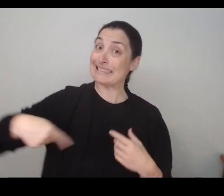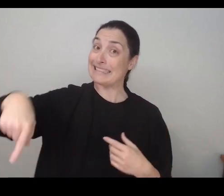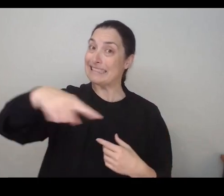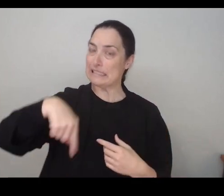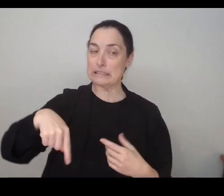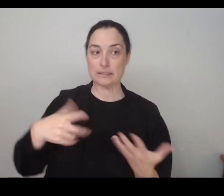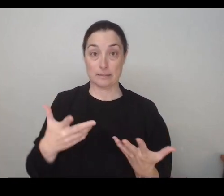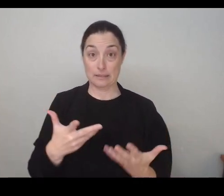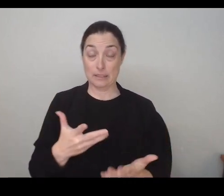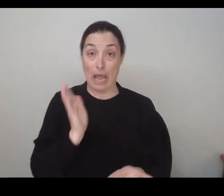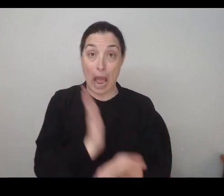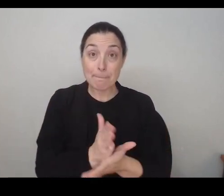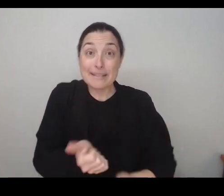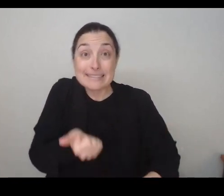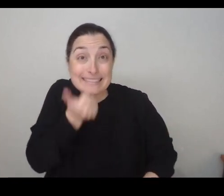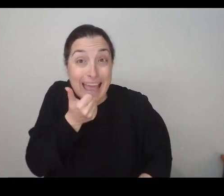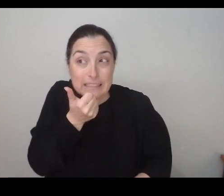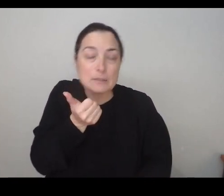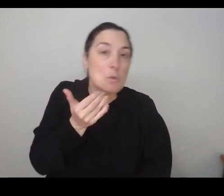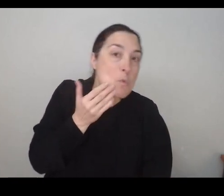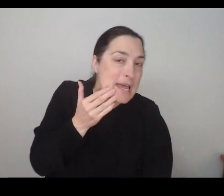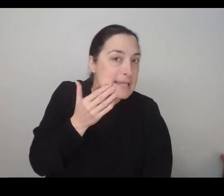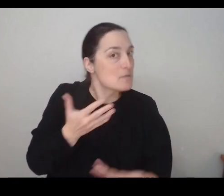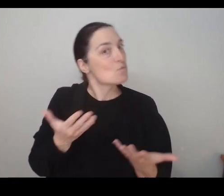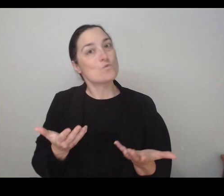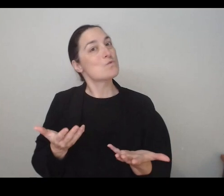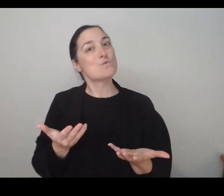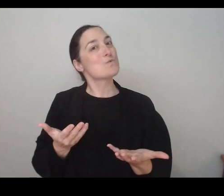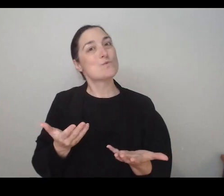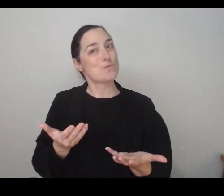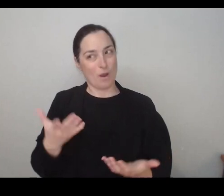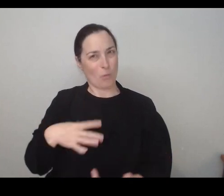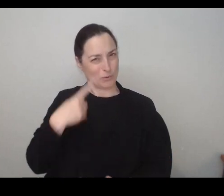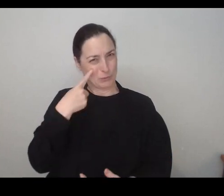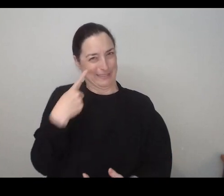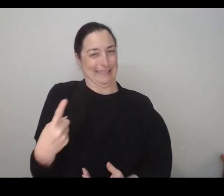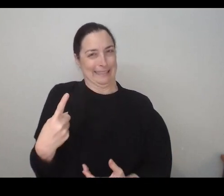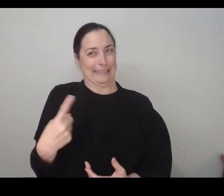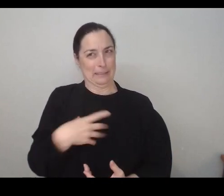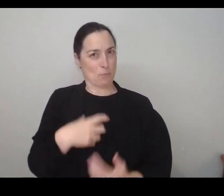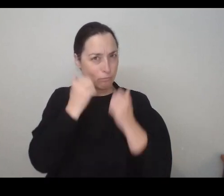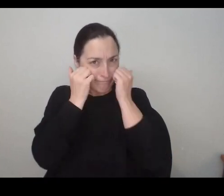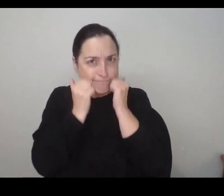and something I want to see again. But I mean that was really for me,